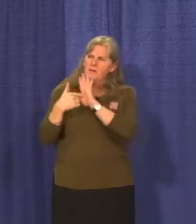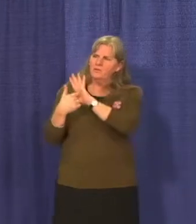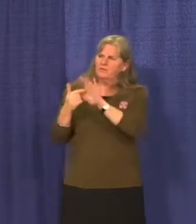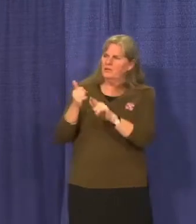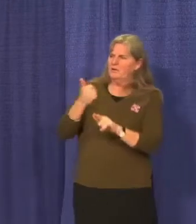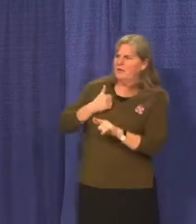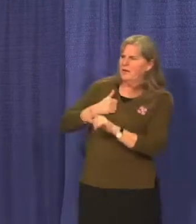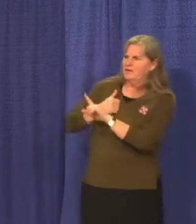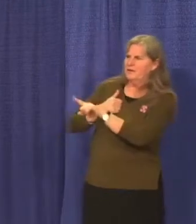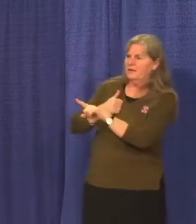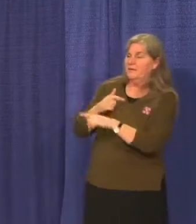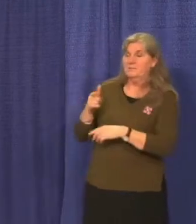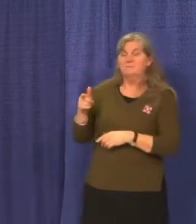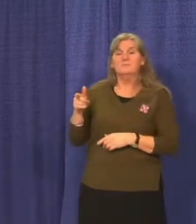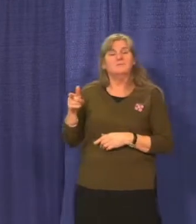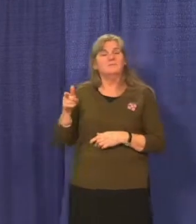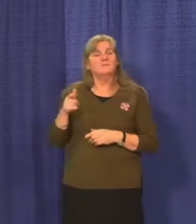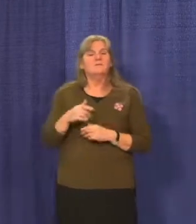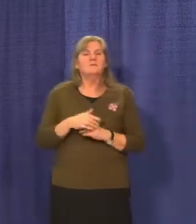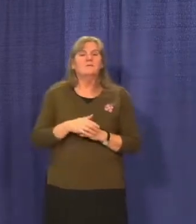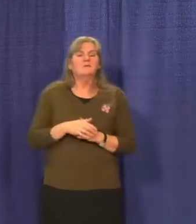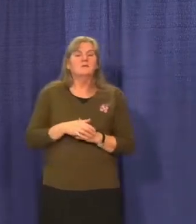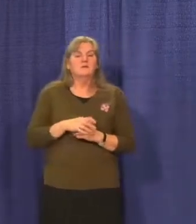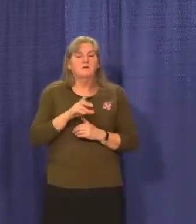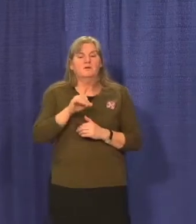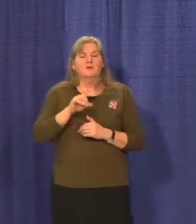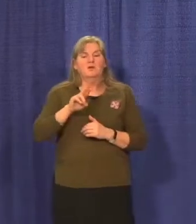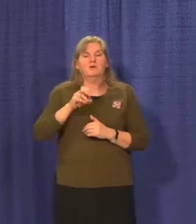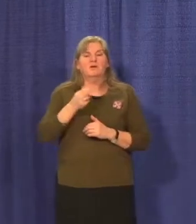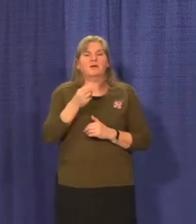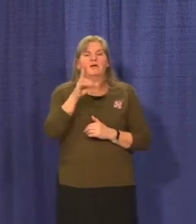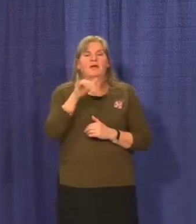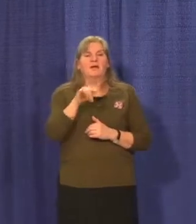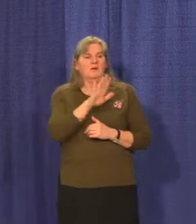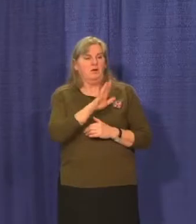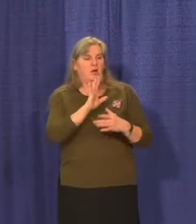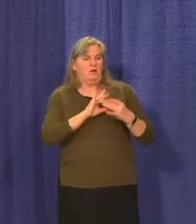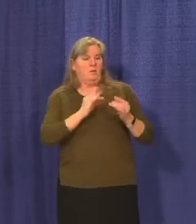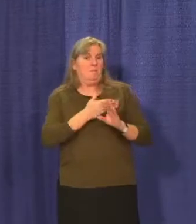You know, I thought that the message that Doctor Henry gave